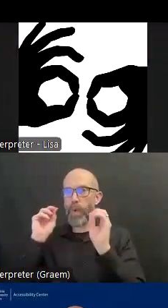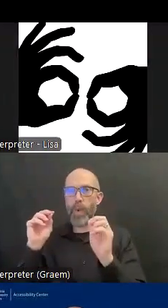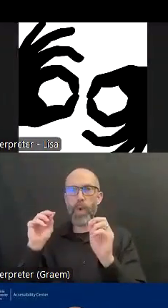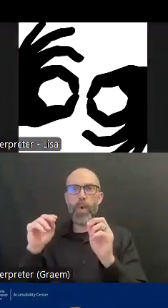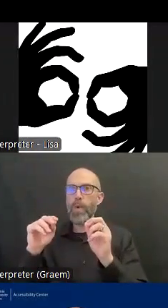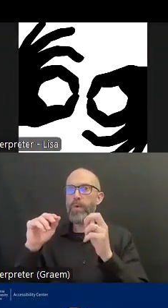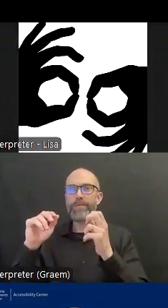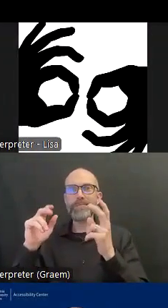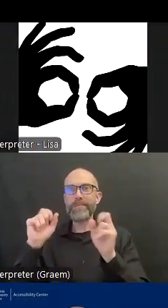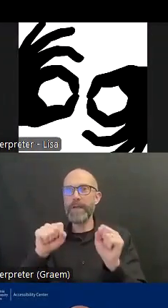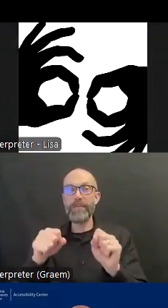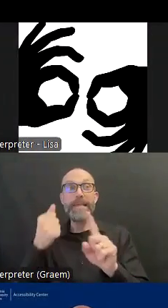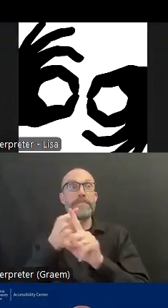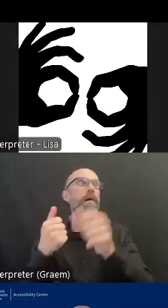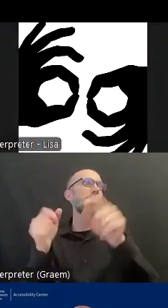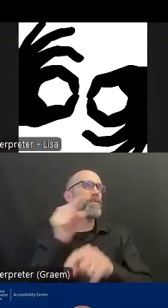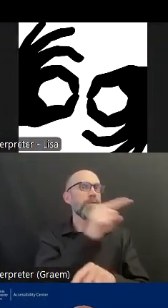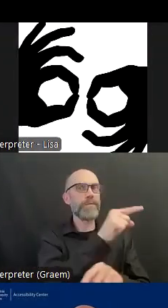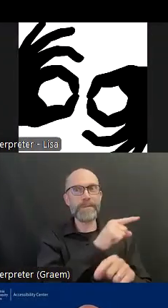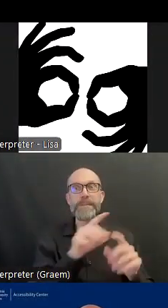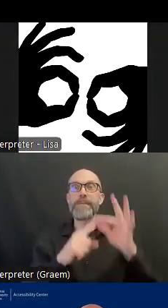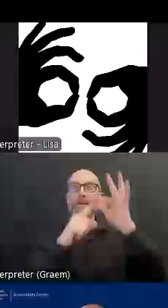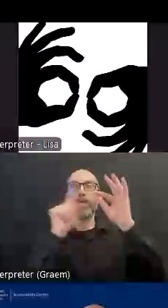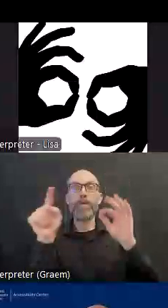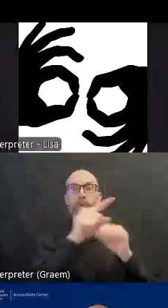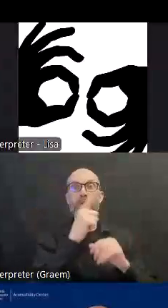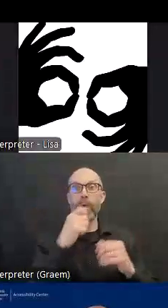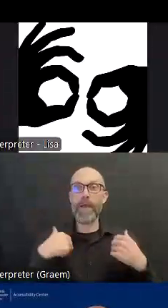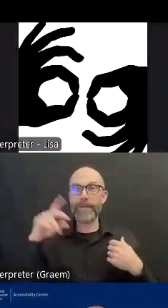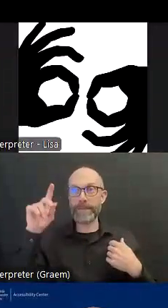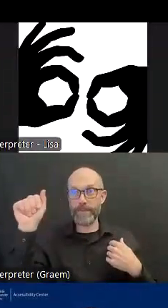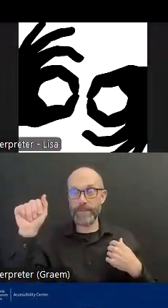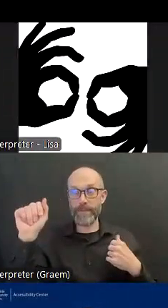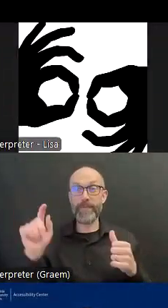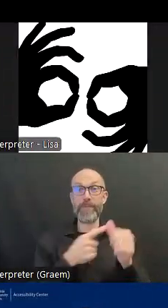anyone else, especially users with disabilities. In the first example that we had, obviously--